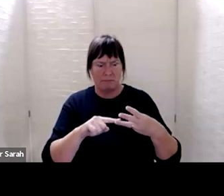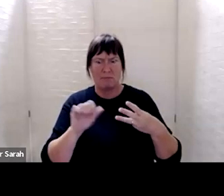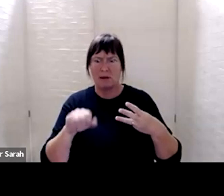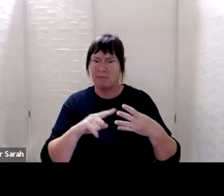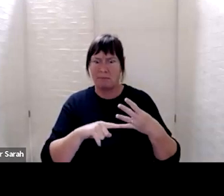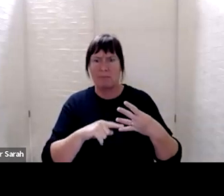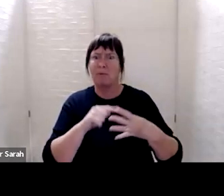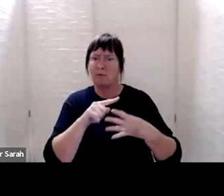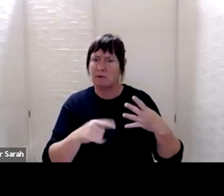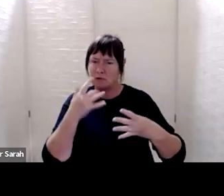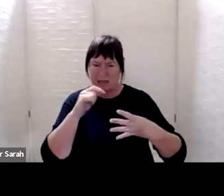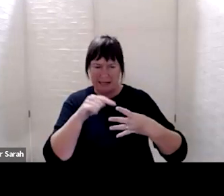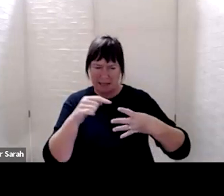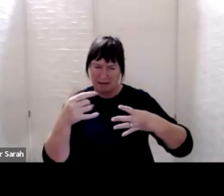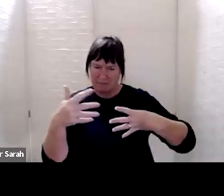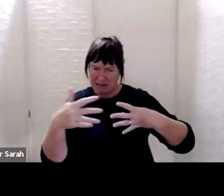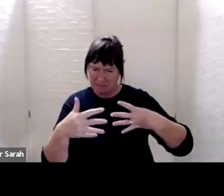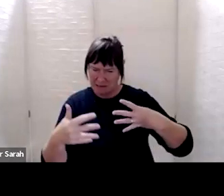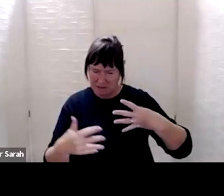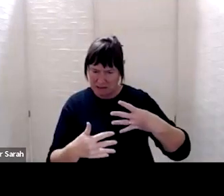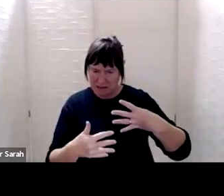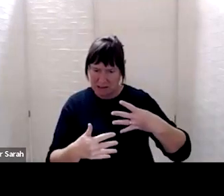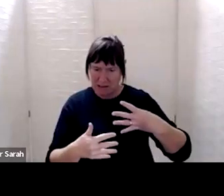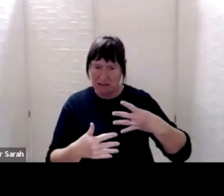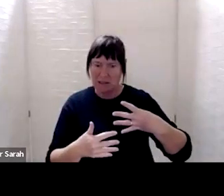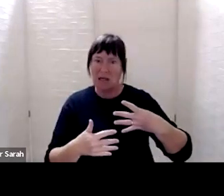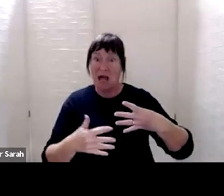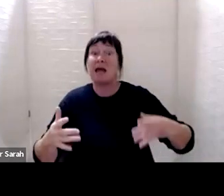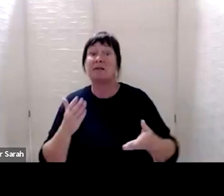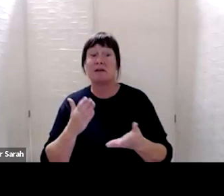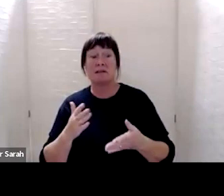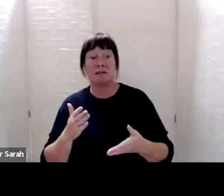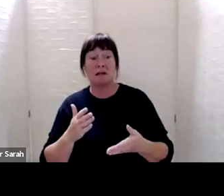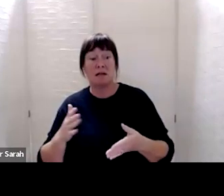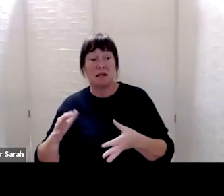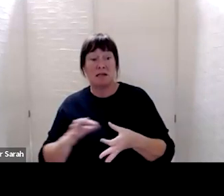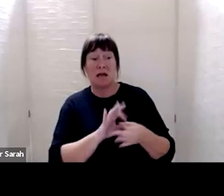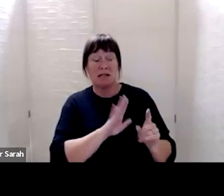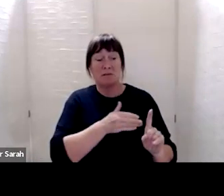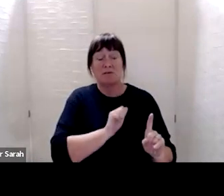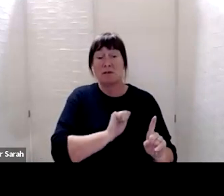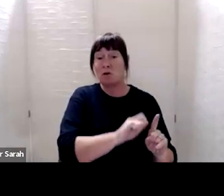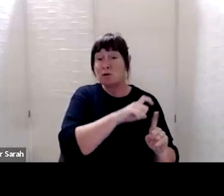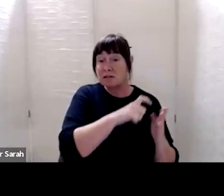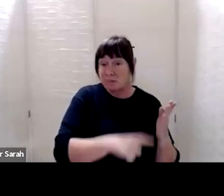you know, and it’s something that you could tie specifically to your disability and also applying the EGL